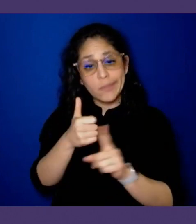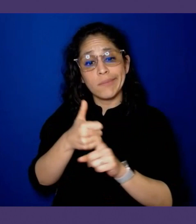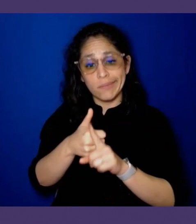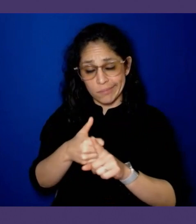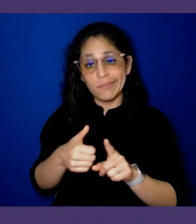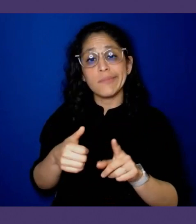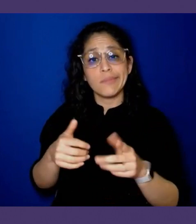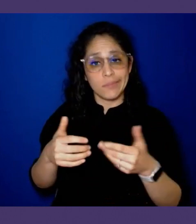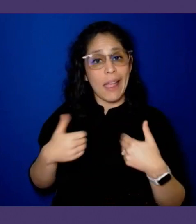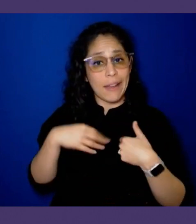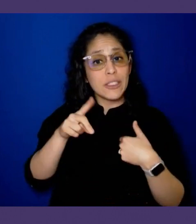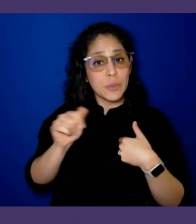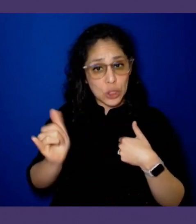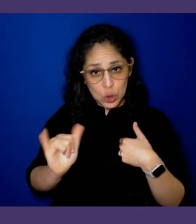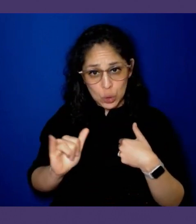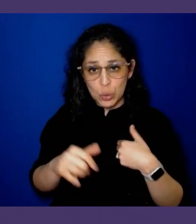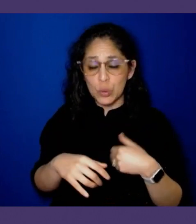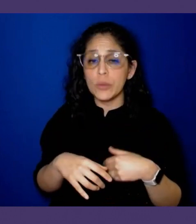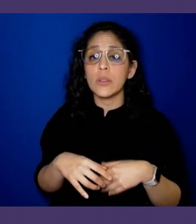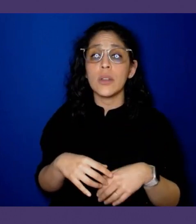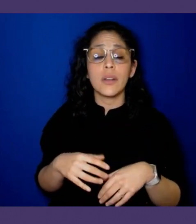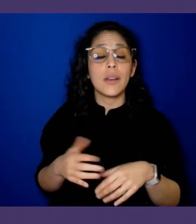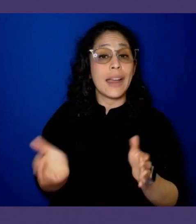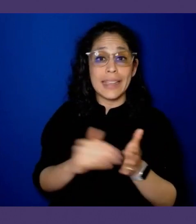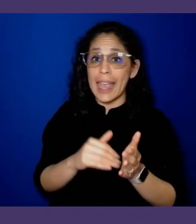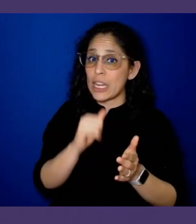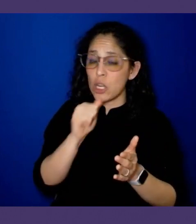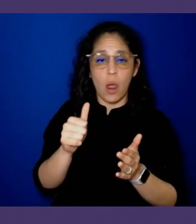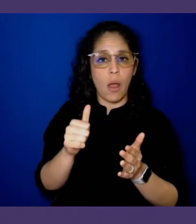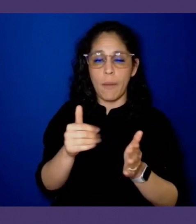Although it's not the primary focus that we are